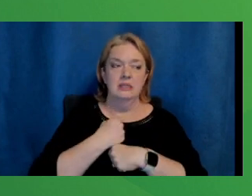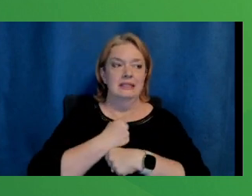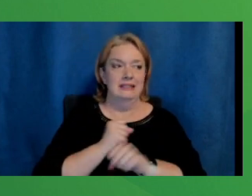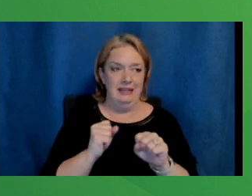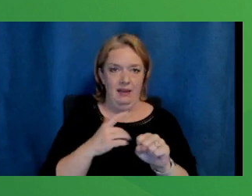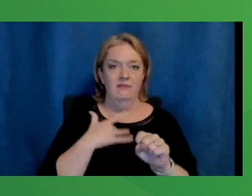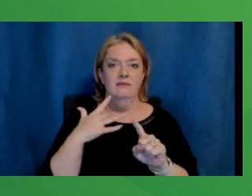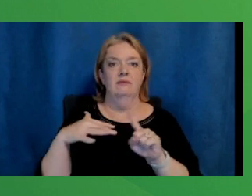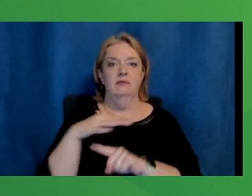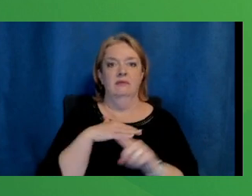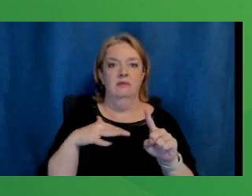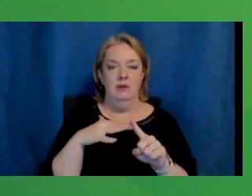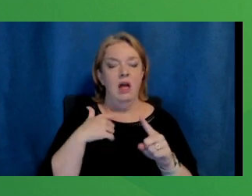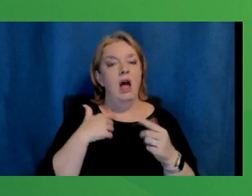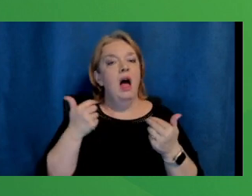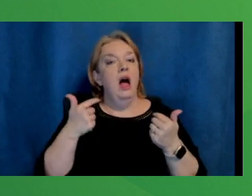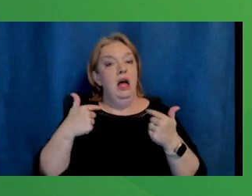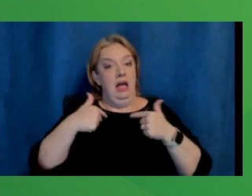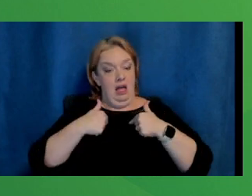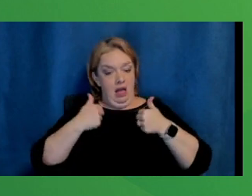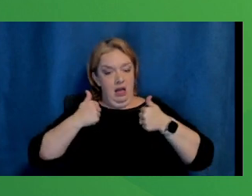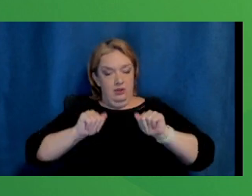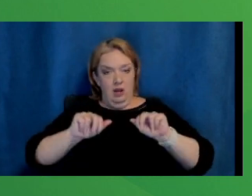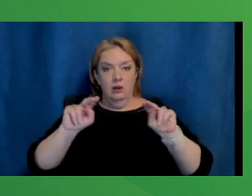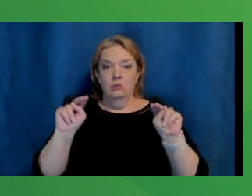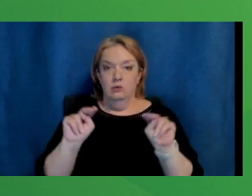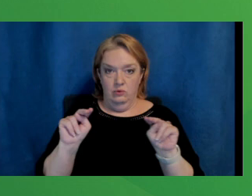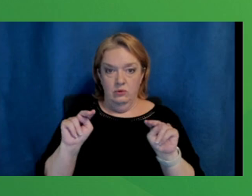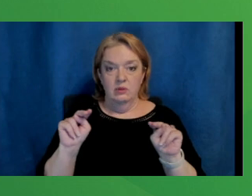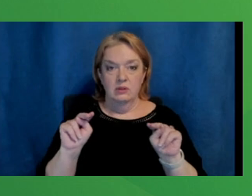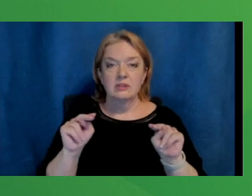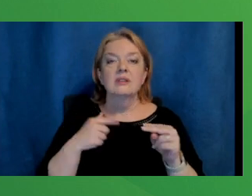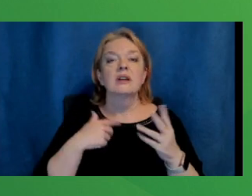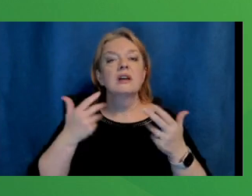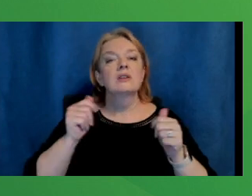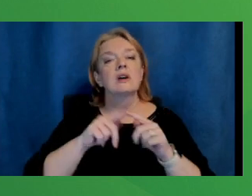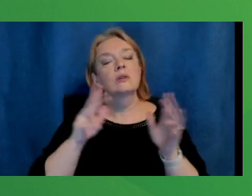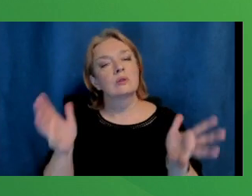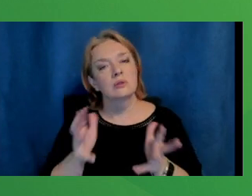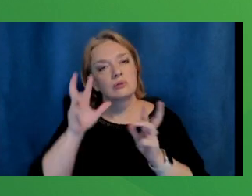I try to be neutral in the conversation, and I try to encourage respectful dialogue. Everyone